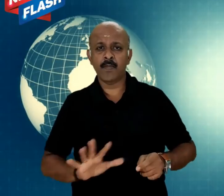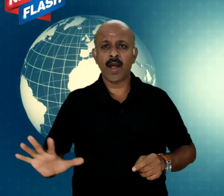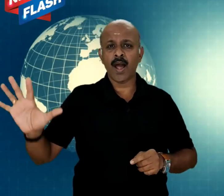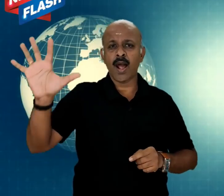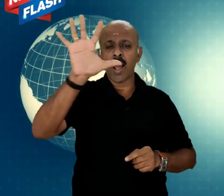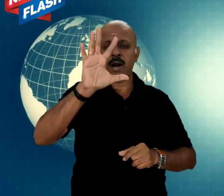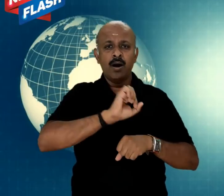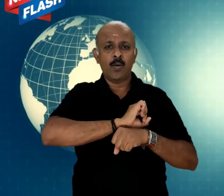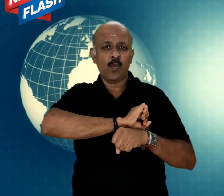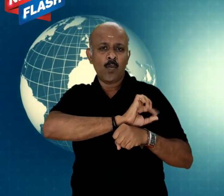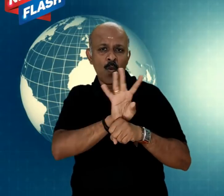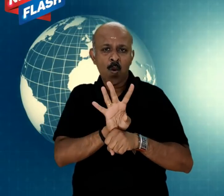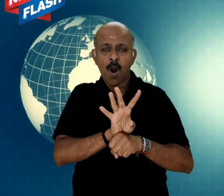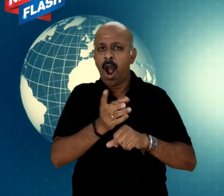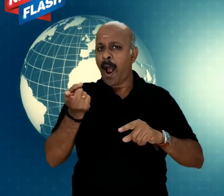The coronavirus in Madhya Pradhesh